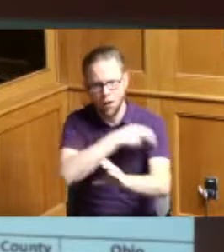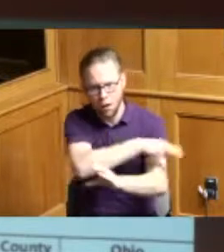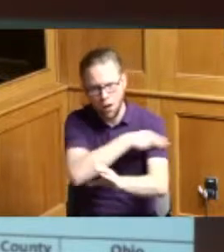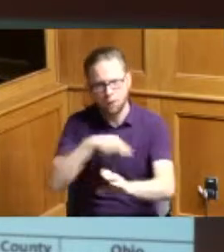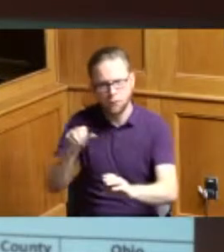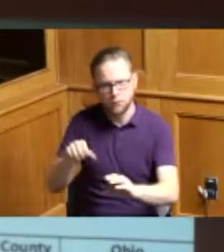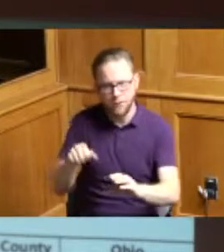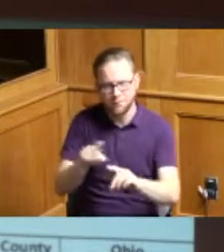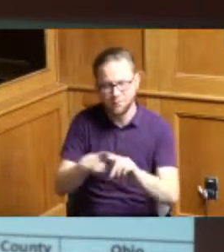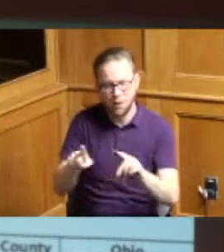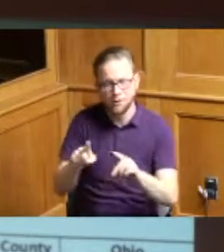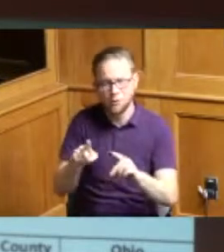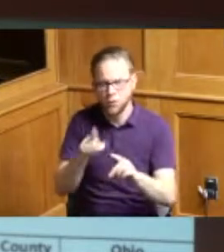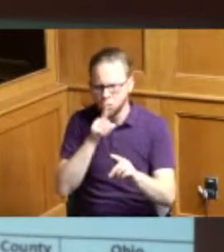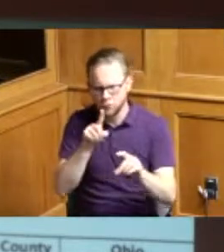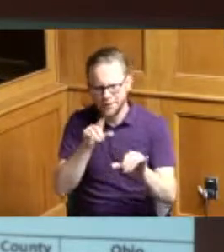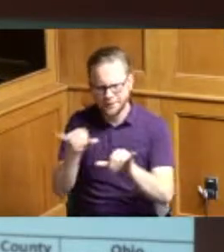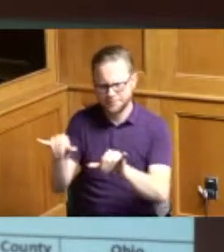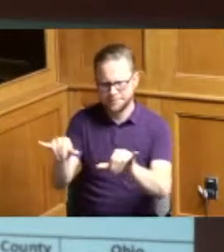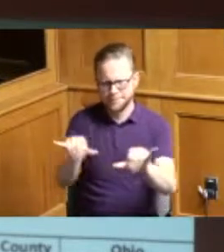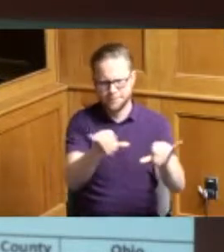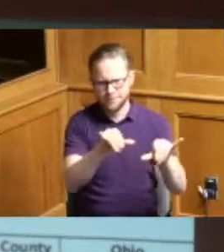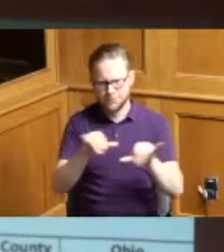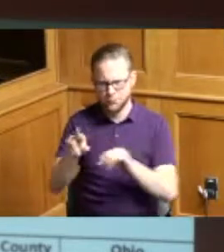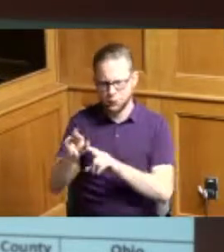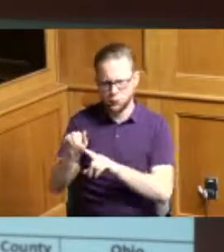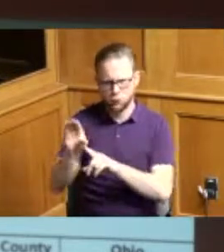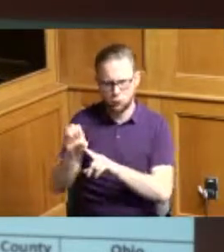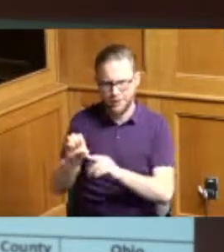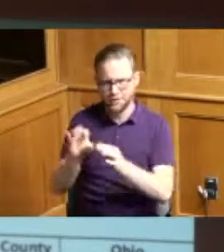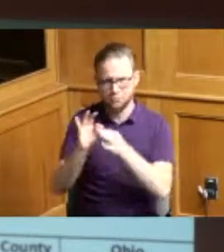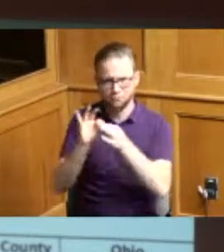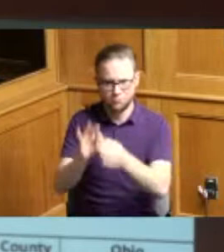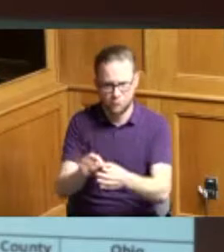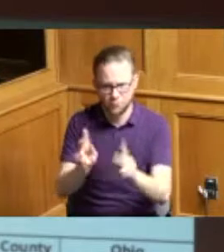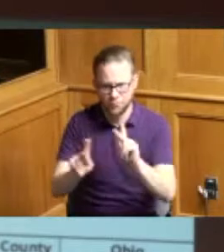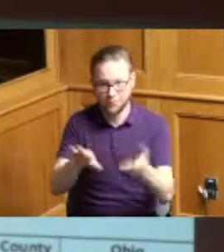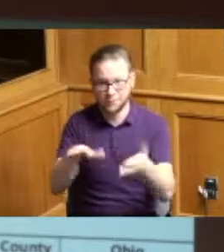the rate is much more equal across races so if you're in the hospital and receiving care the